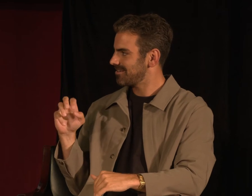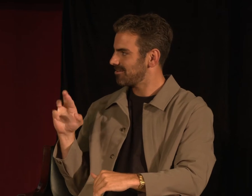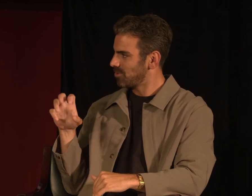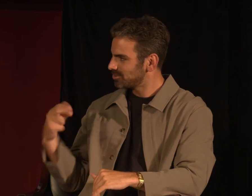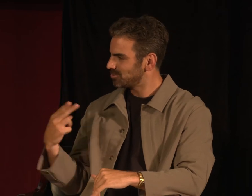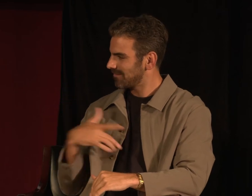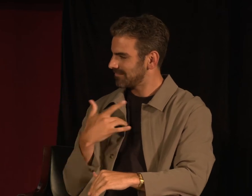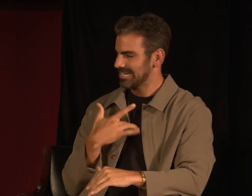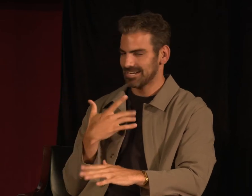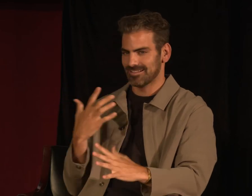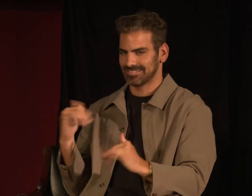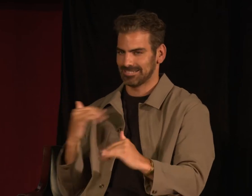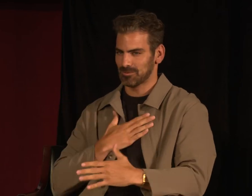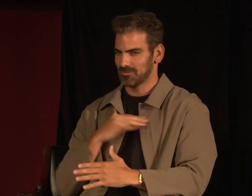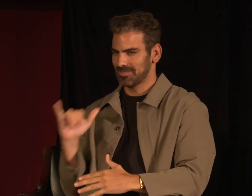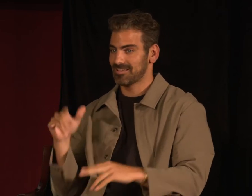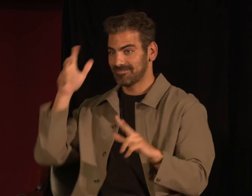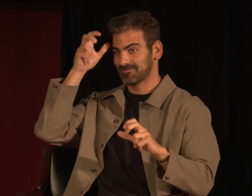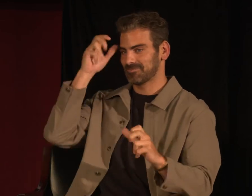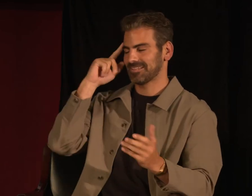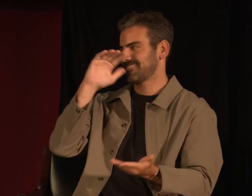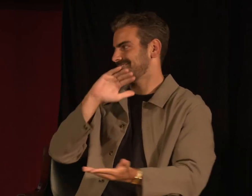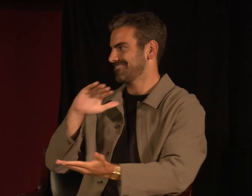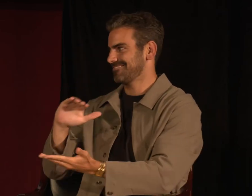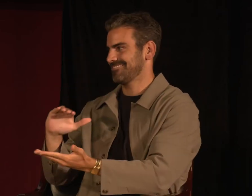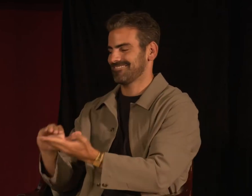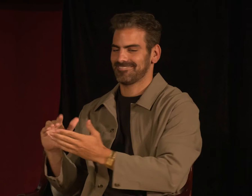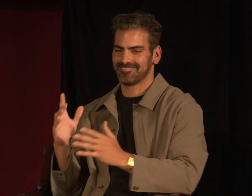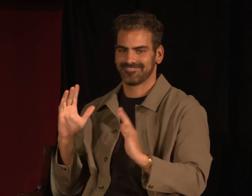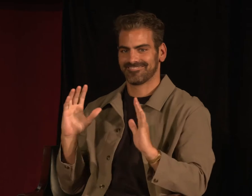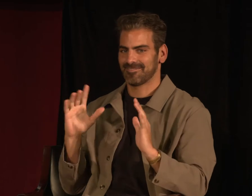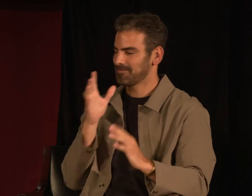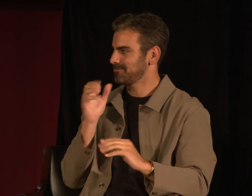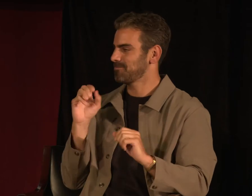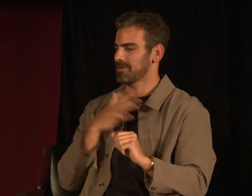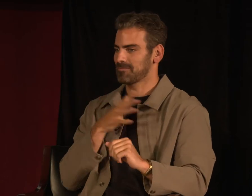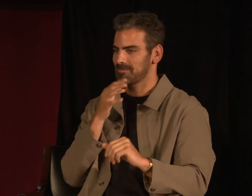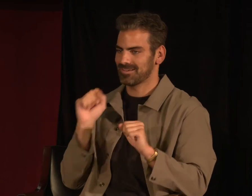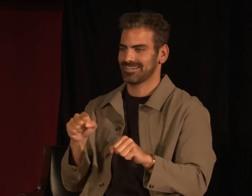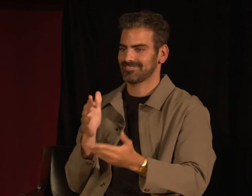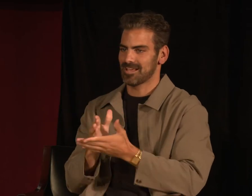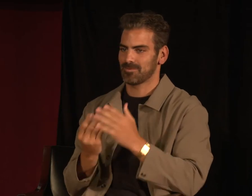I definitely like to feel an adrenaline rush. I really enjoy the mischievous side, but I have tamed it a little bit.